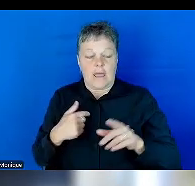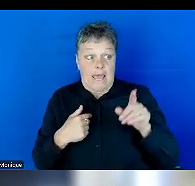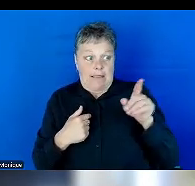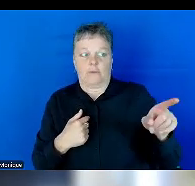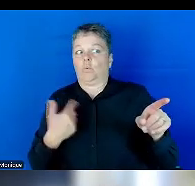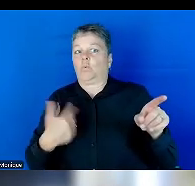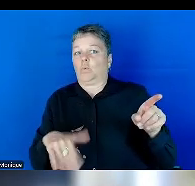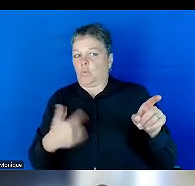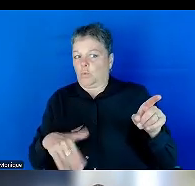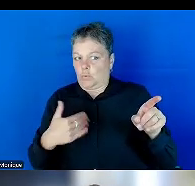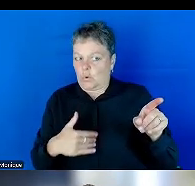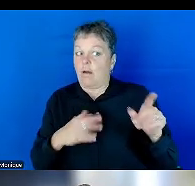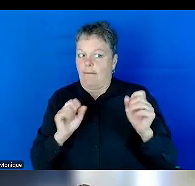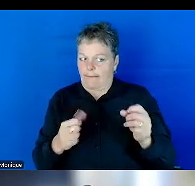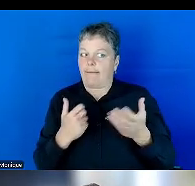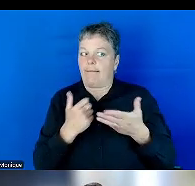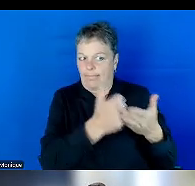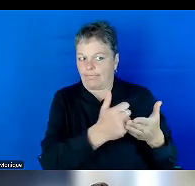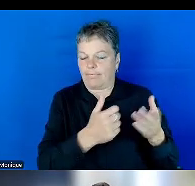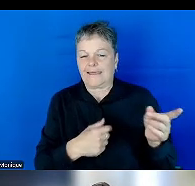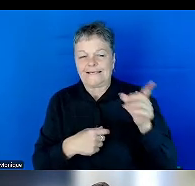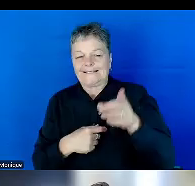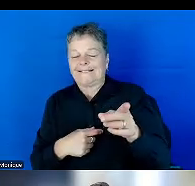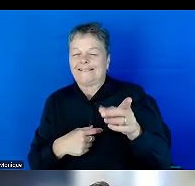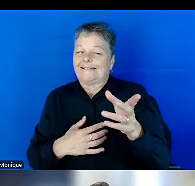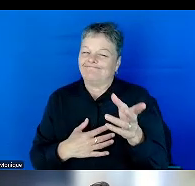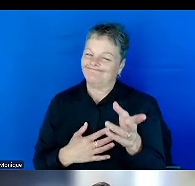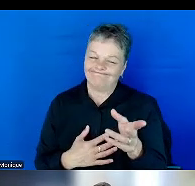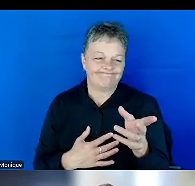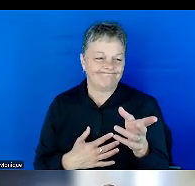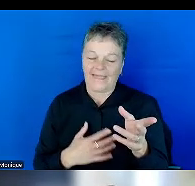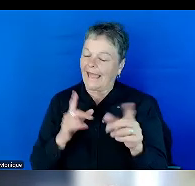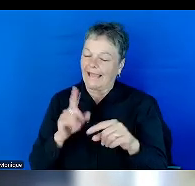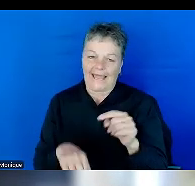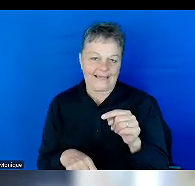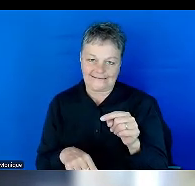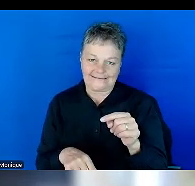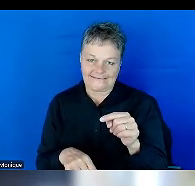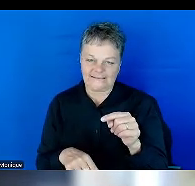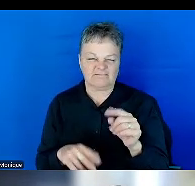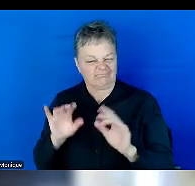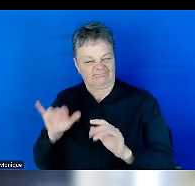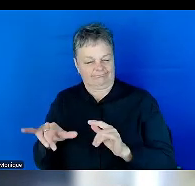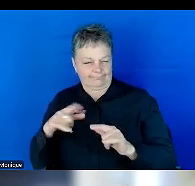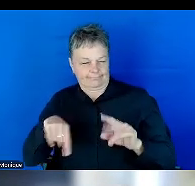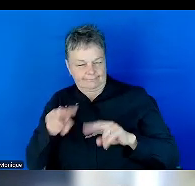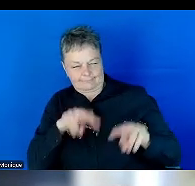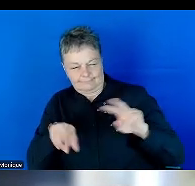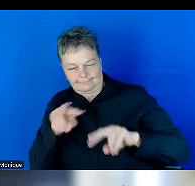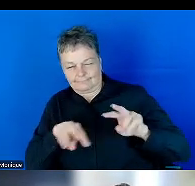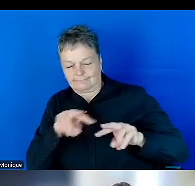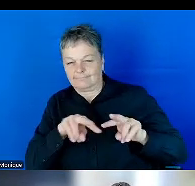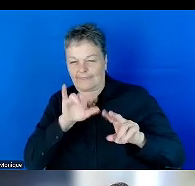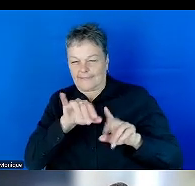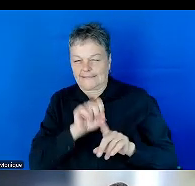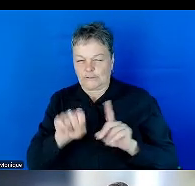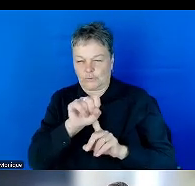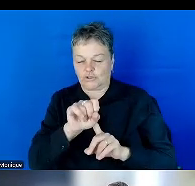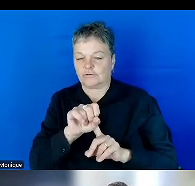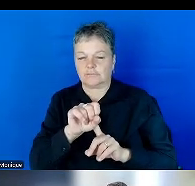what cases we cannot provide representation on. So there are a few factors that arch looks at